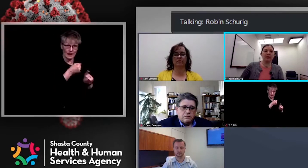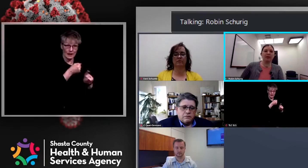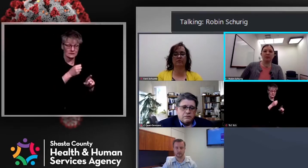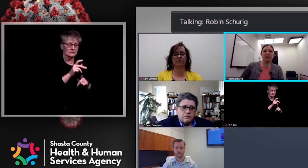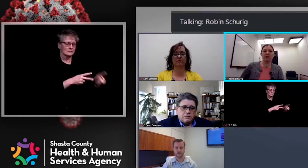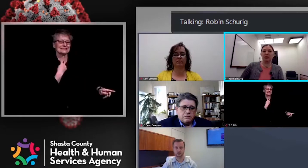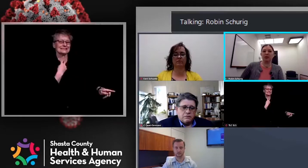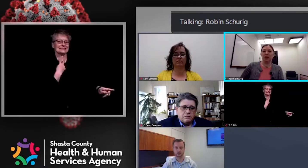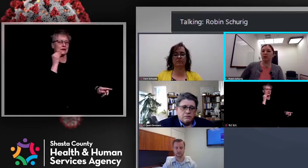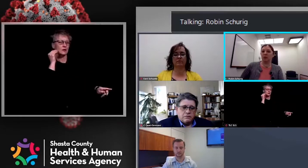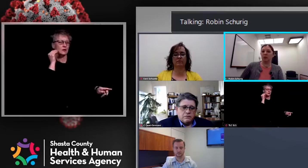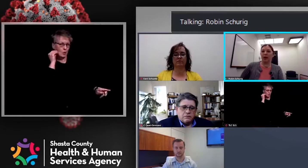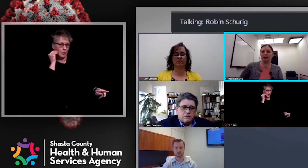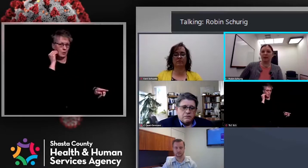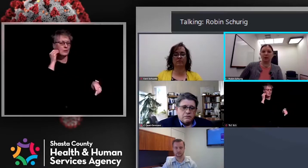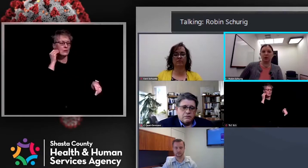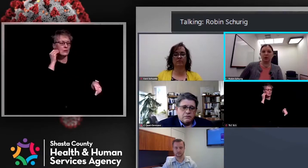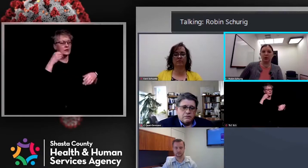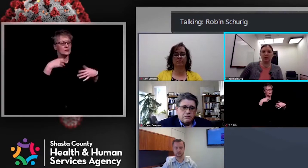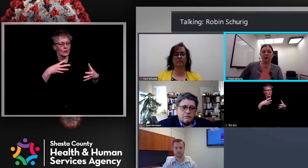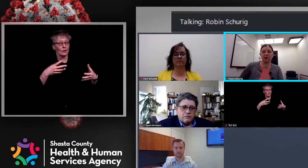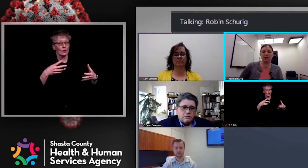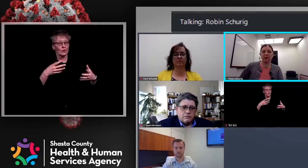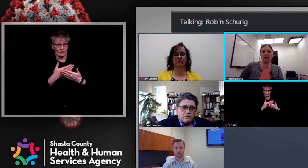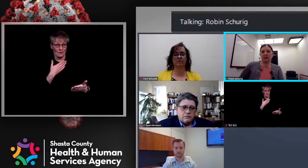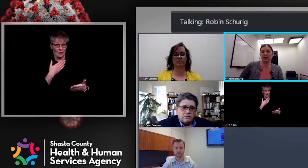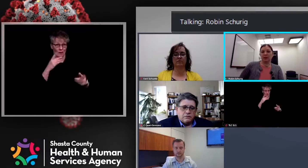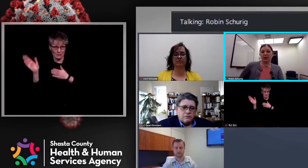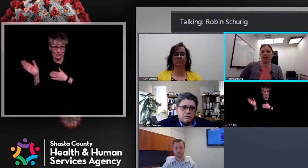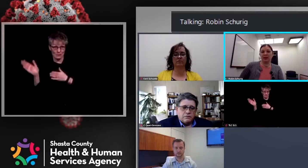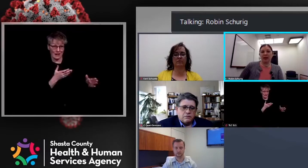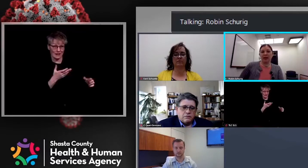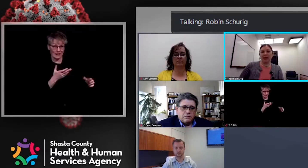instead, but it just means we'll have to go out twice to deliver two doses. So depending